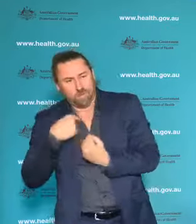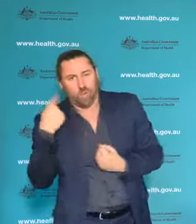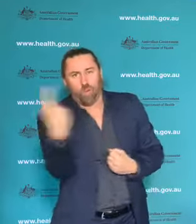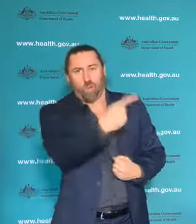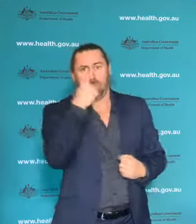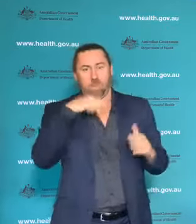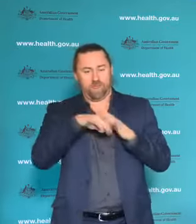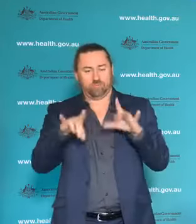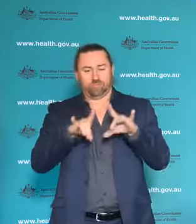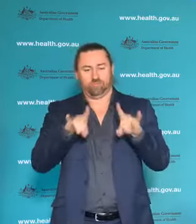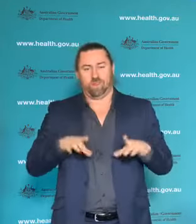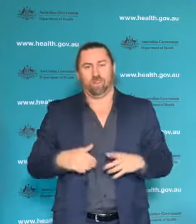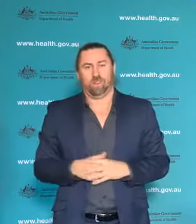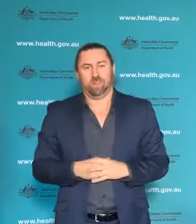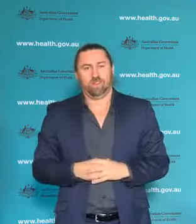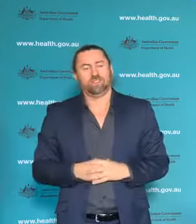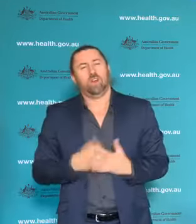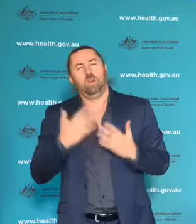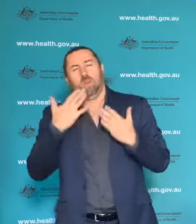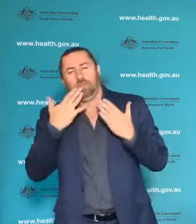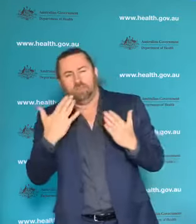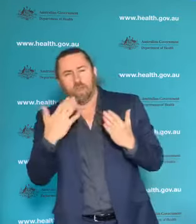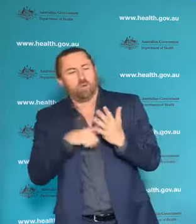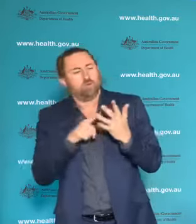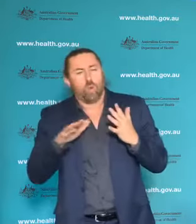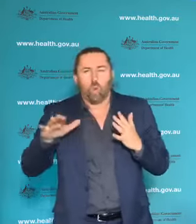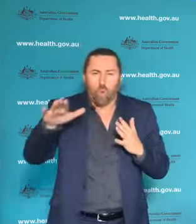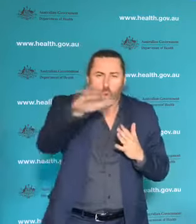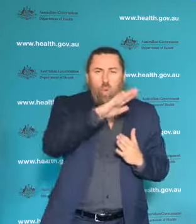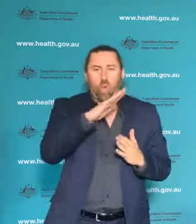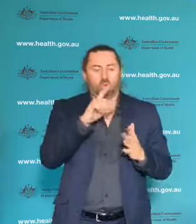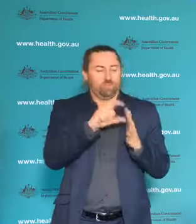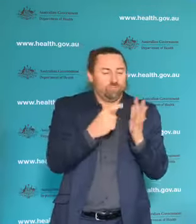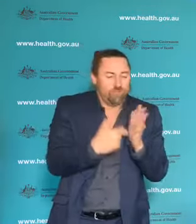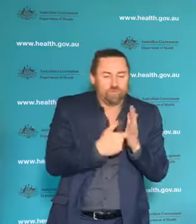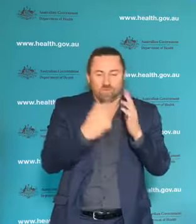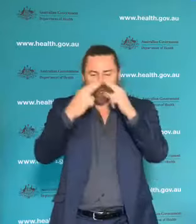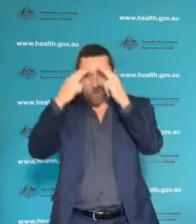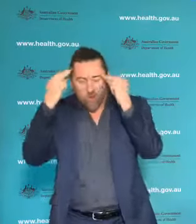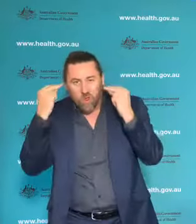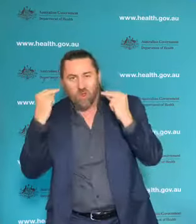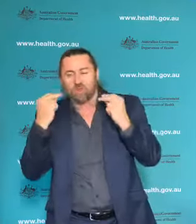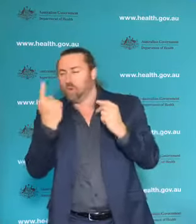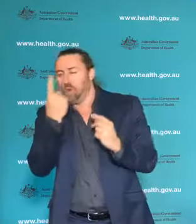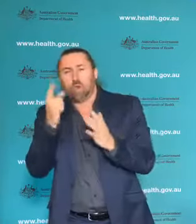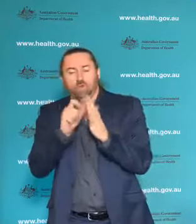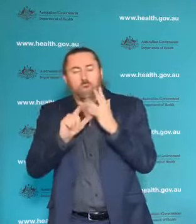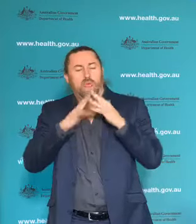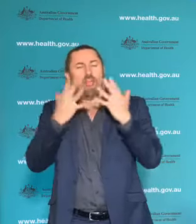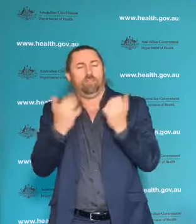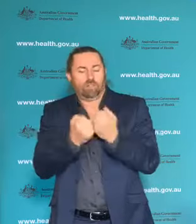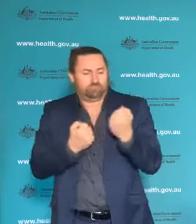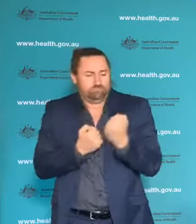you to all our health care professionals across Australia and a special thanks to the leaders of our associations